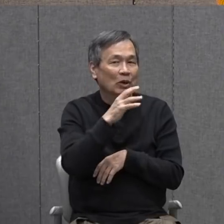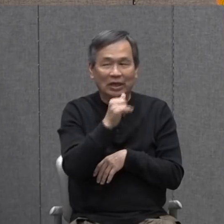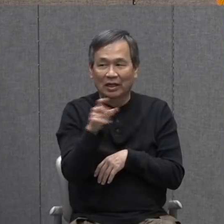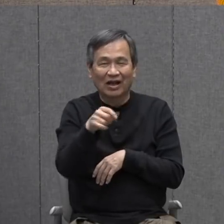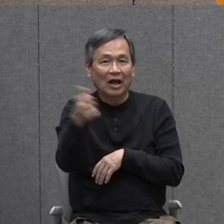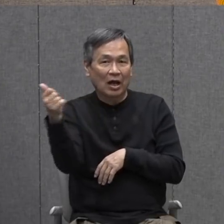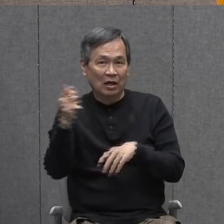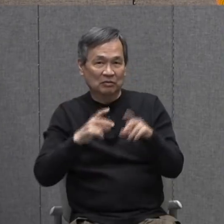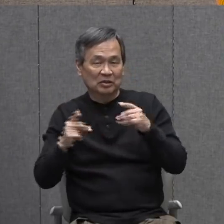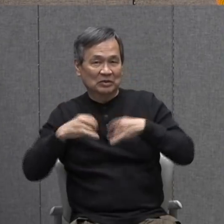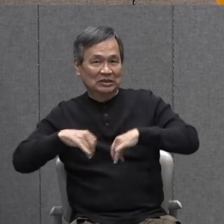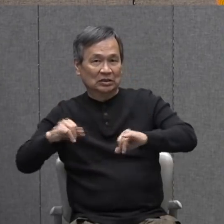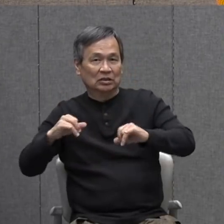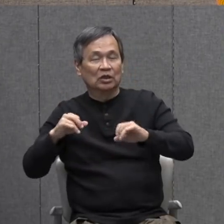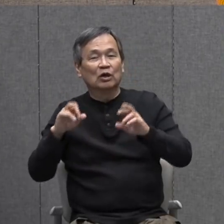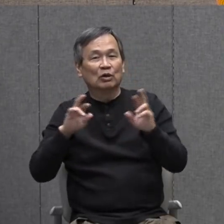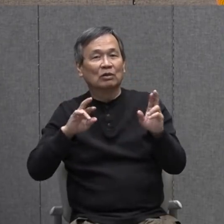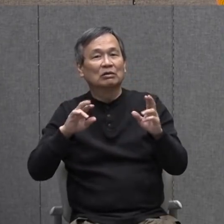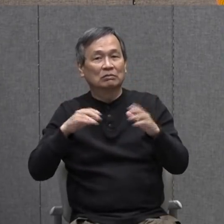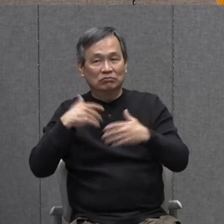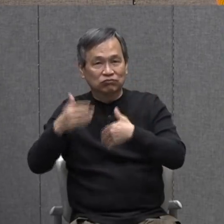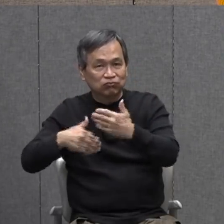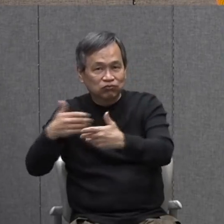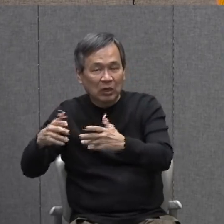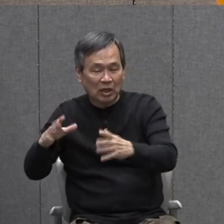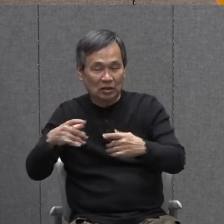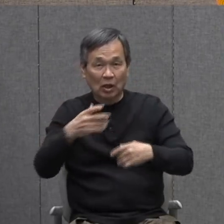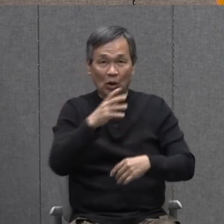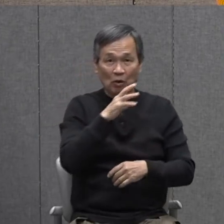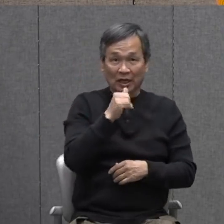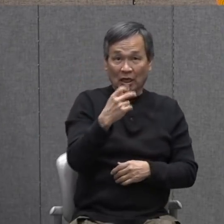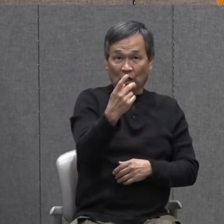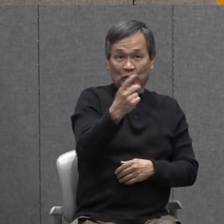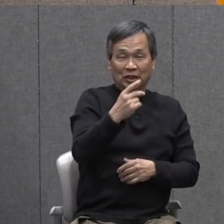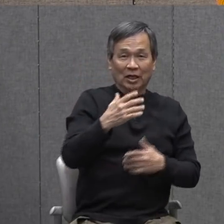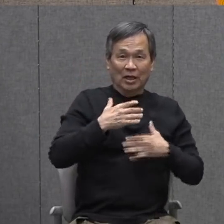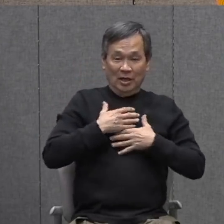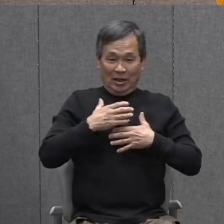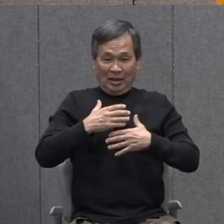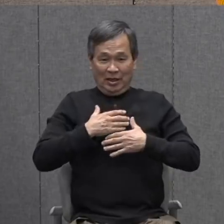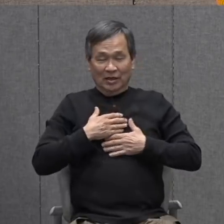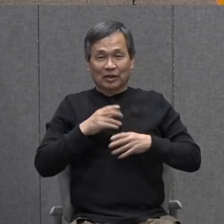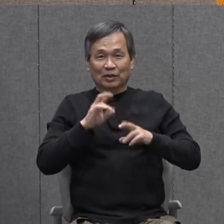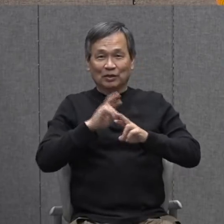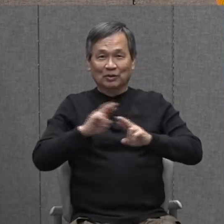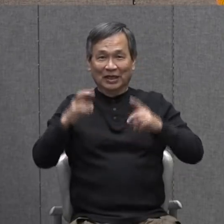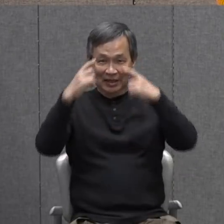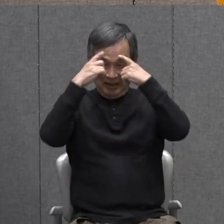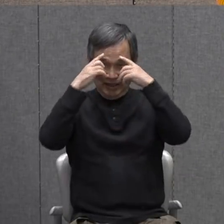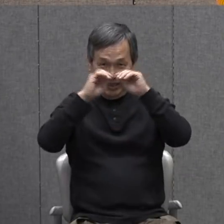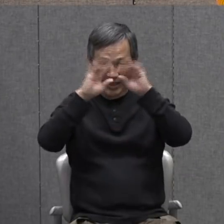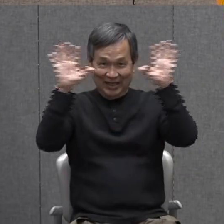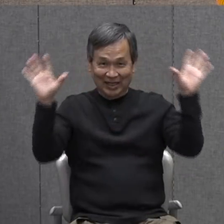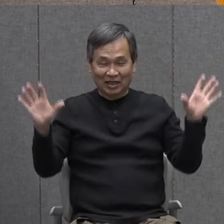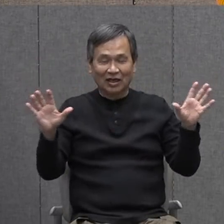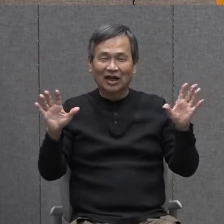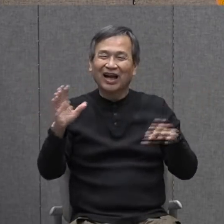to take a few deep breaths together so we can clear our heads and get ready to make art. There's a lot happening right now